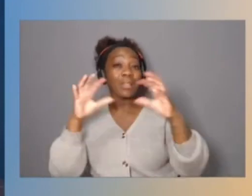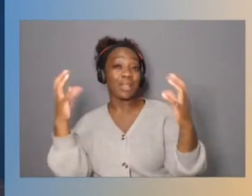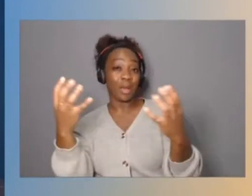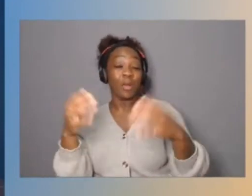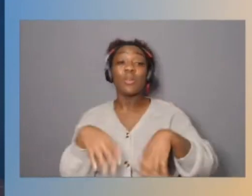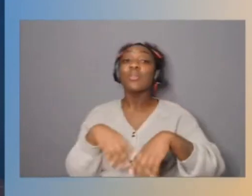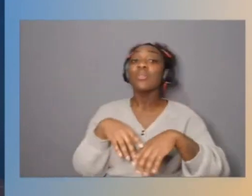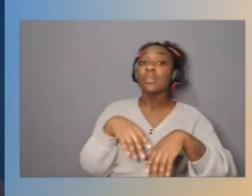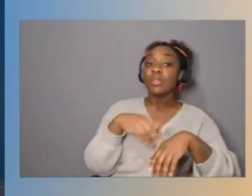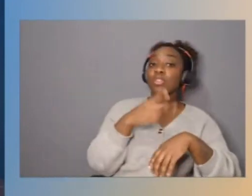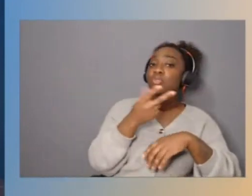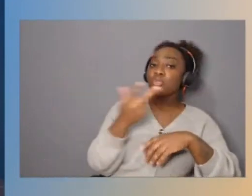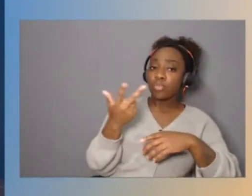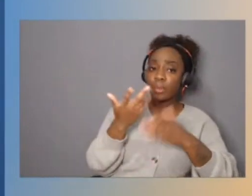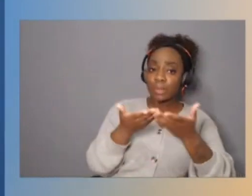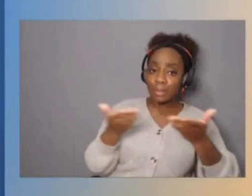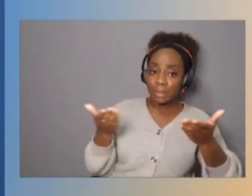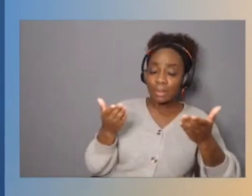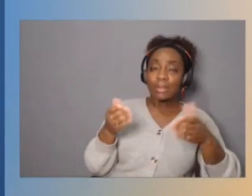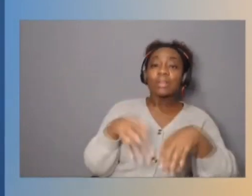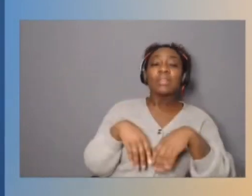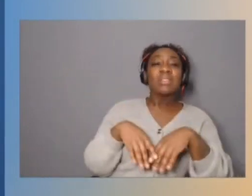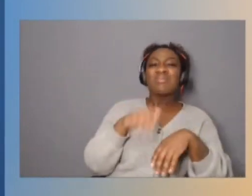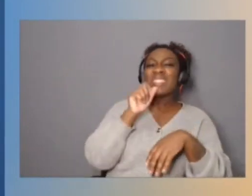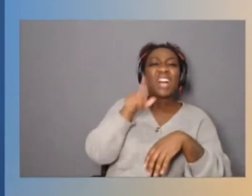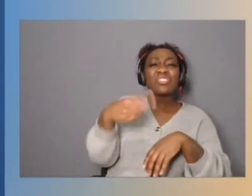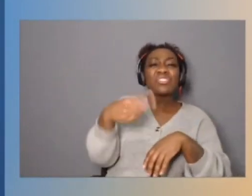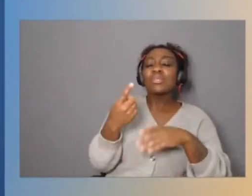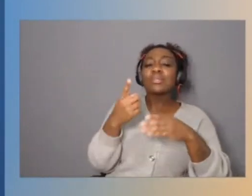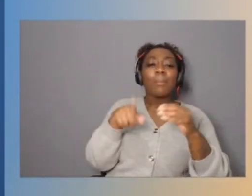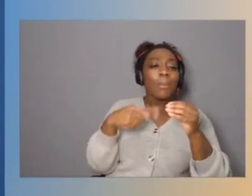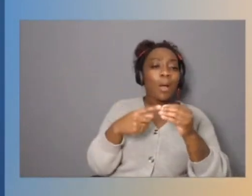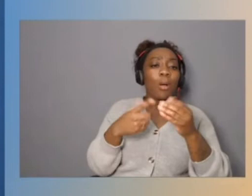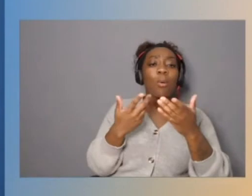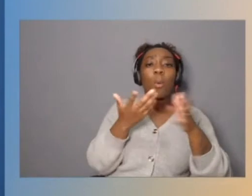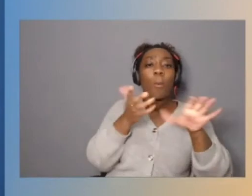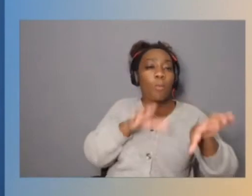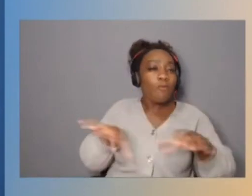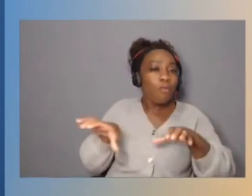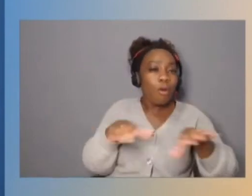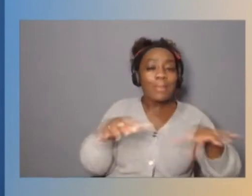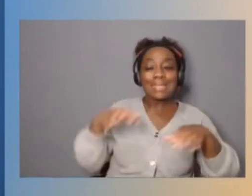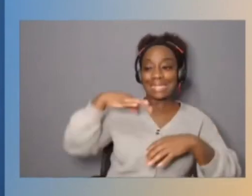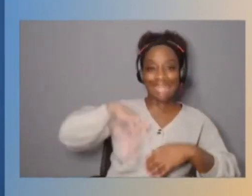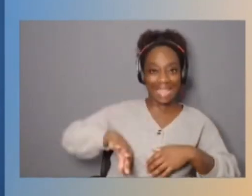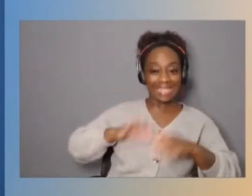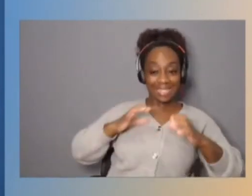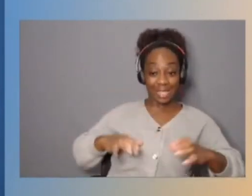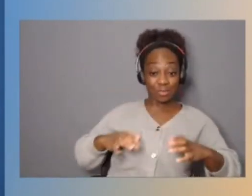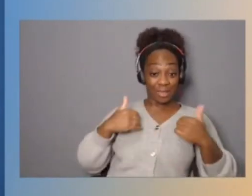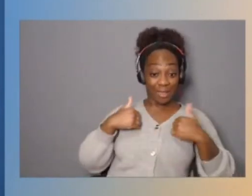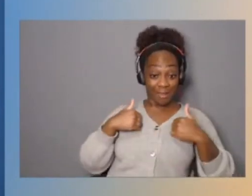is that it's not just about the performance gains that these customers are seeing, but it's really just with a few lines of code,